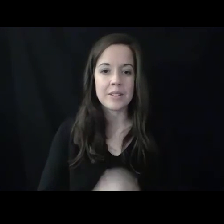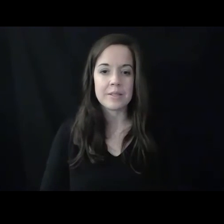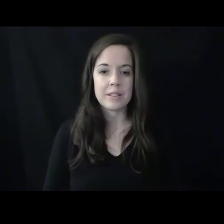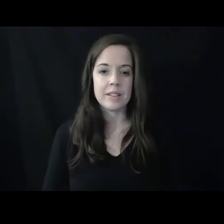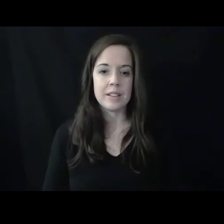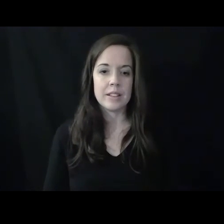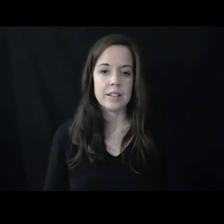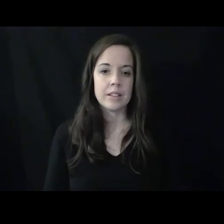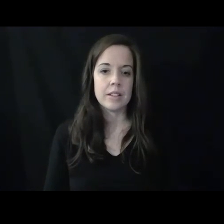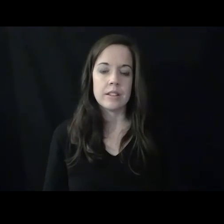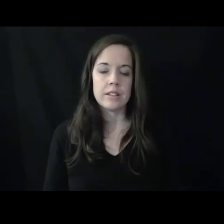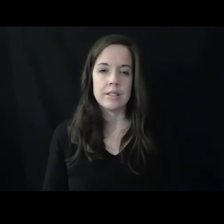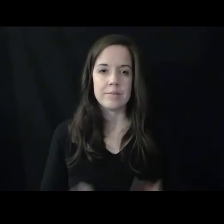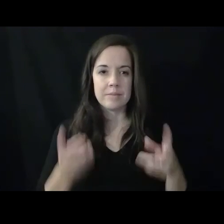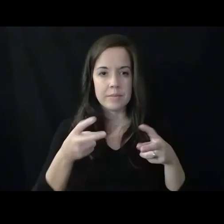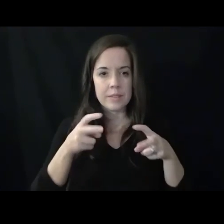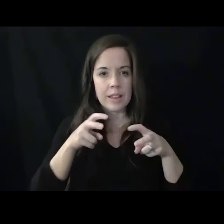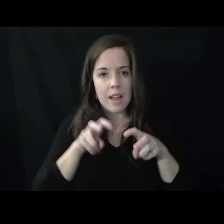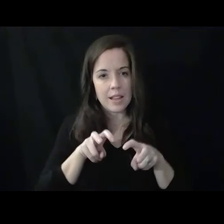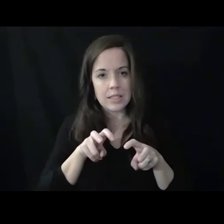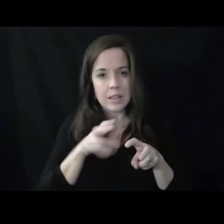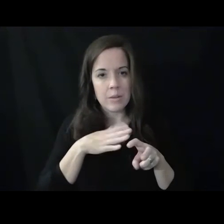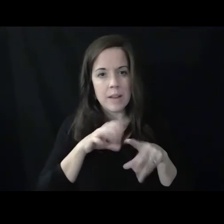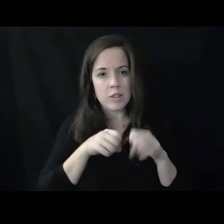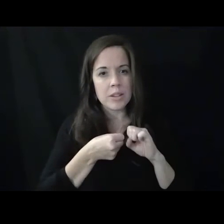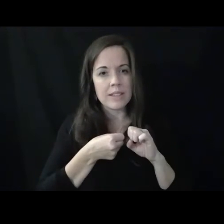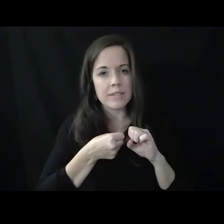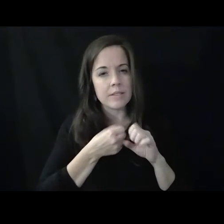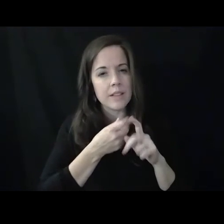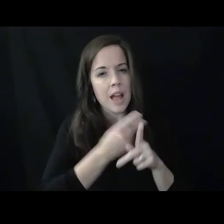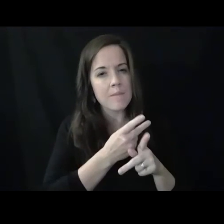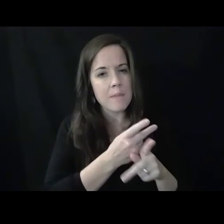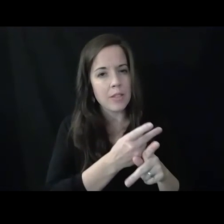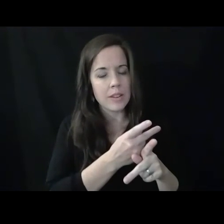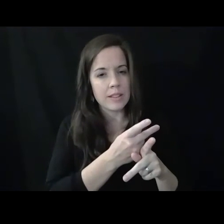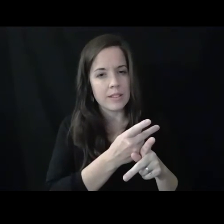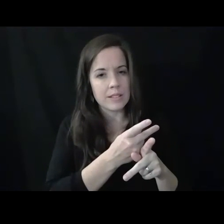I sit with my grief. I mother it. I hold its small, hot hand.